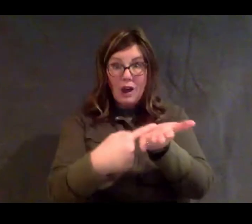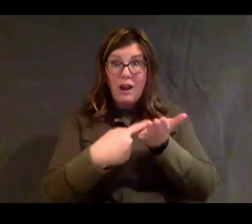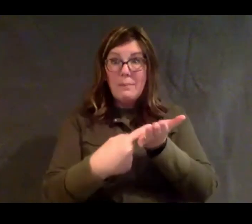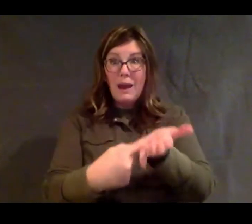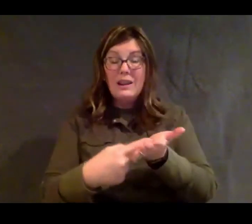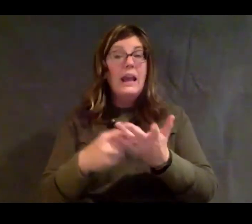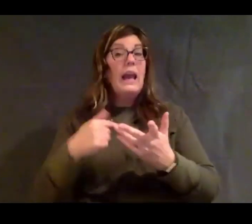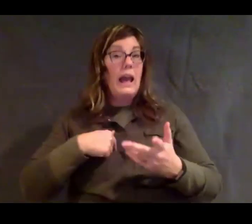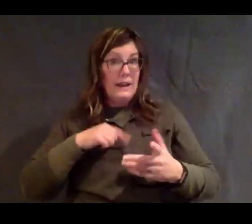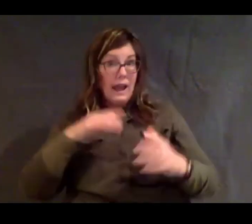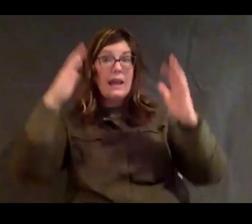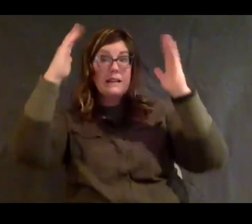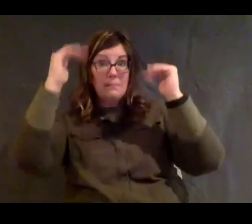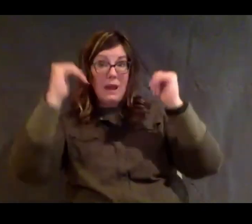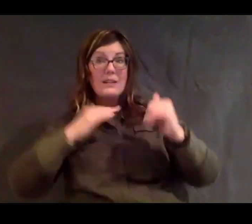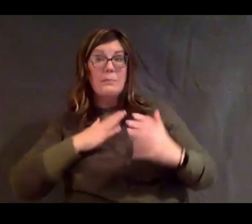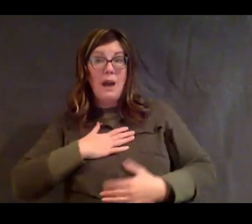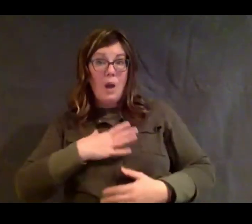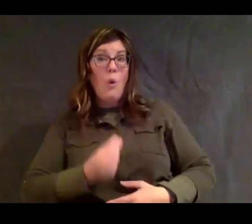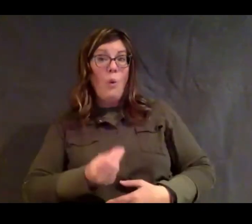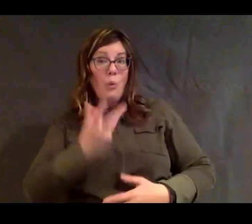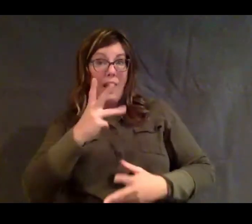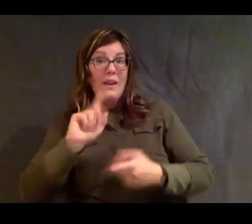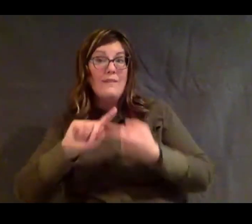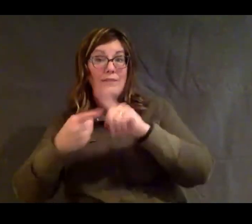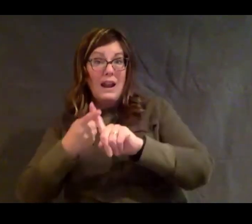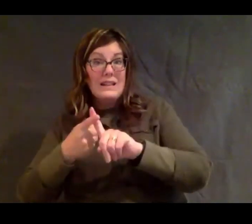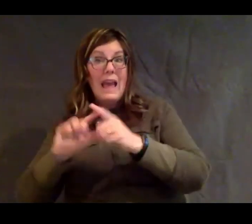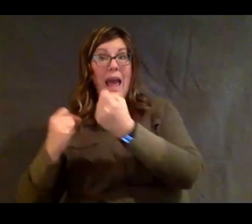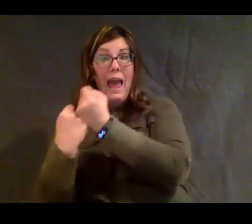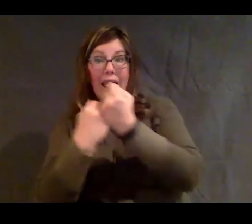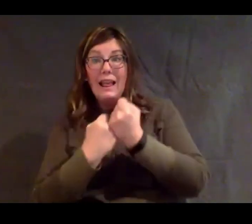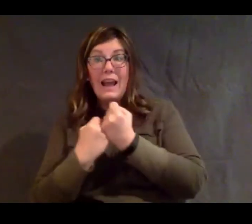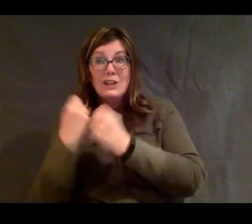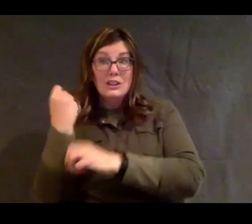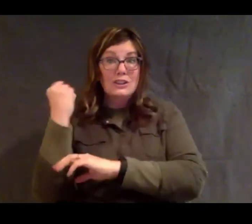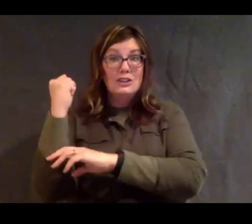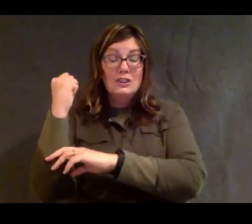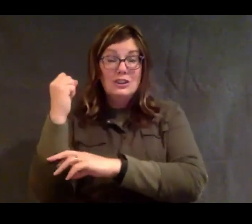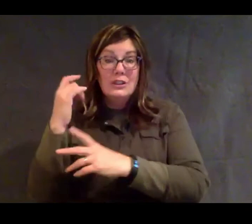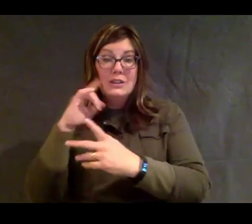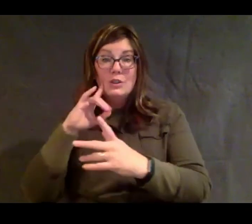my white friends colleagues counterparts allies champions to speak up to yes it's important to